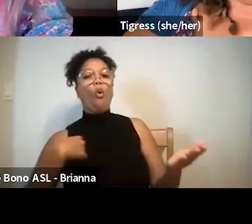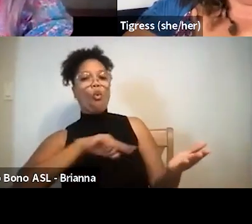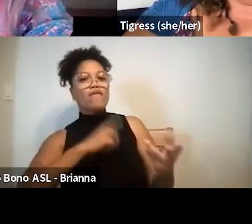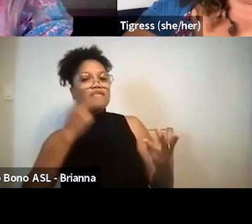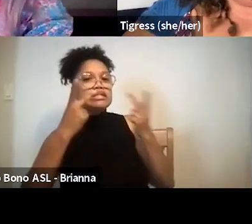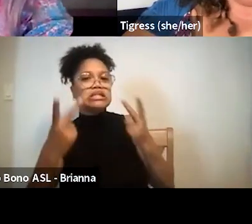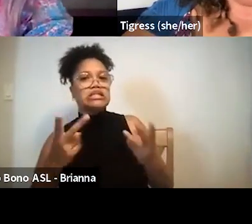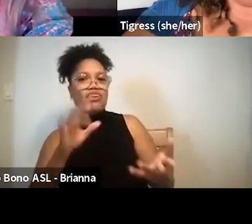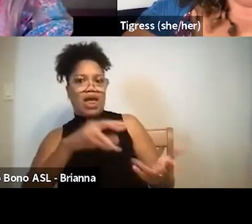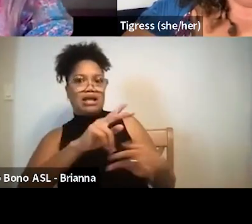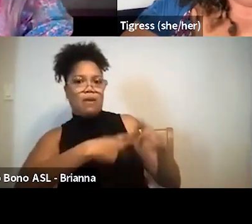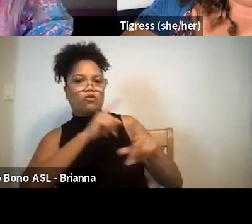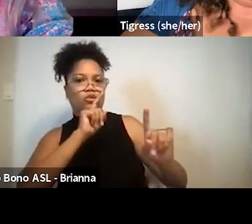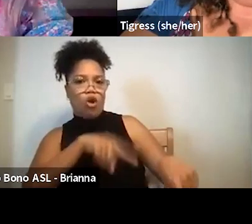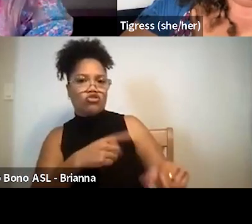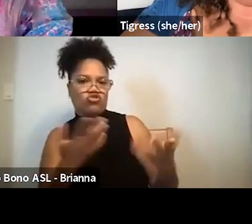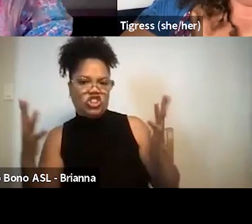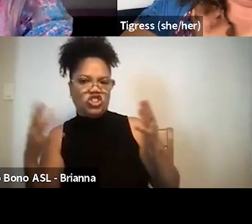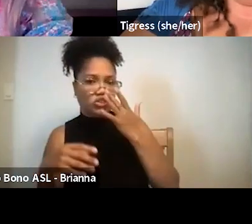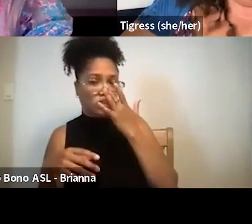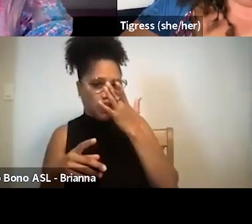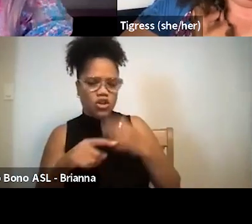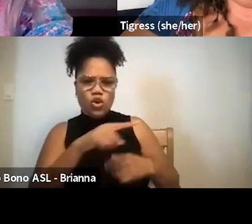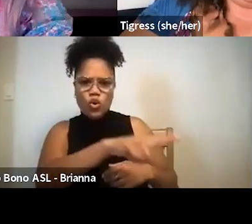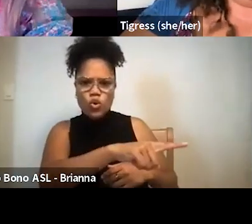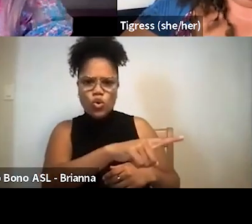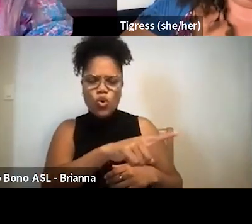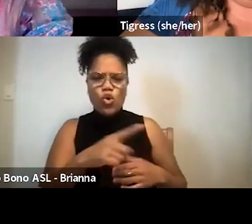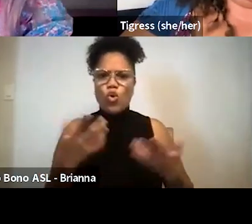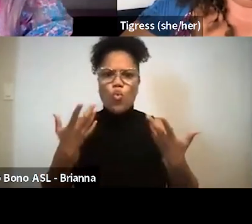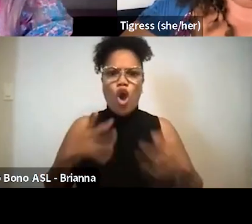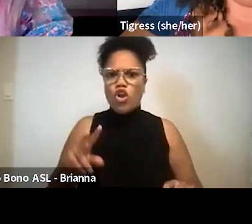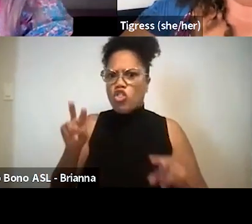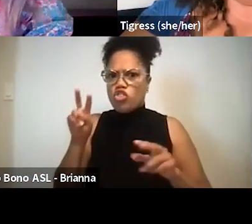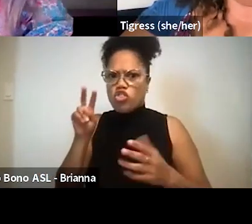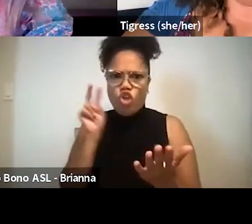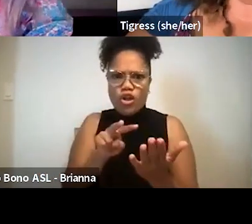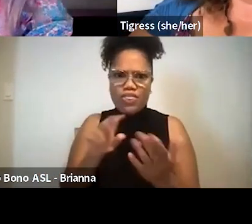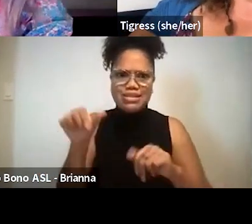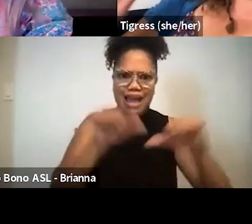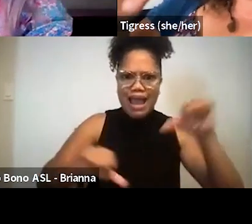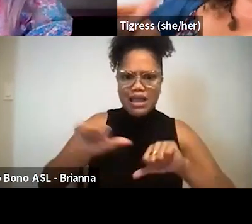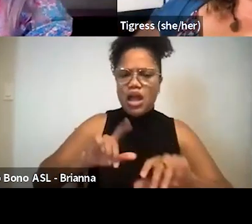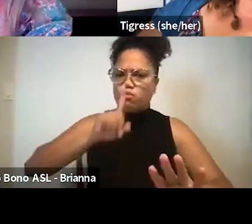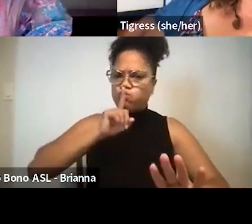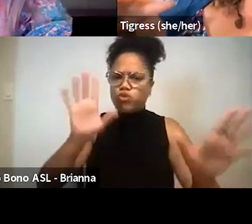you're it's not that you're unwilling to look at the science in either direction about body size, but that we're not focused on that aspect.